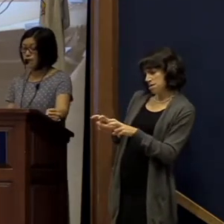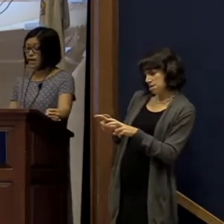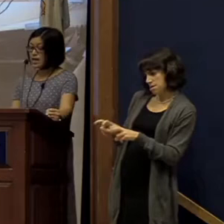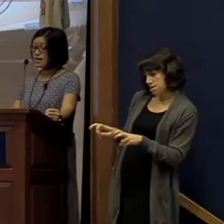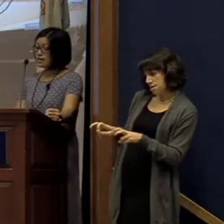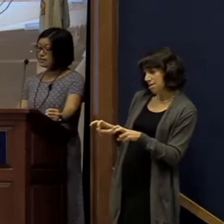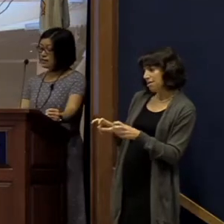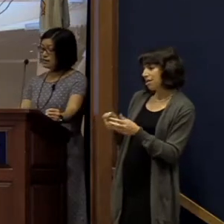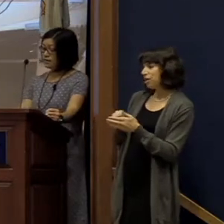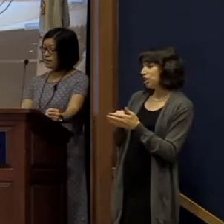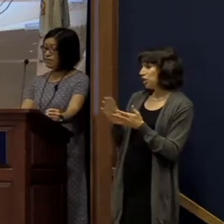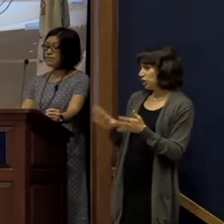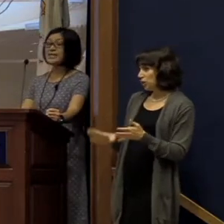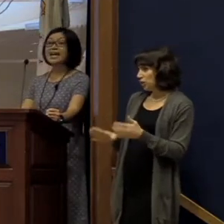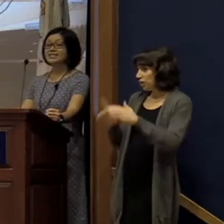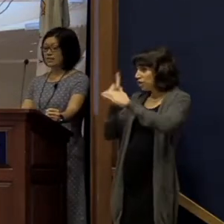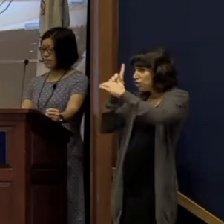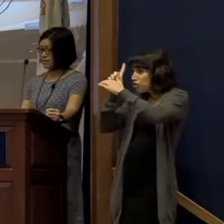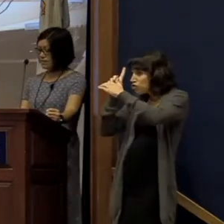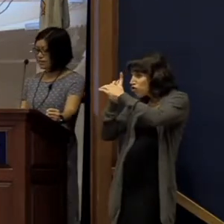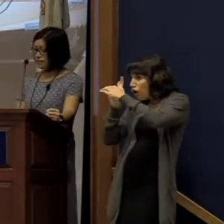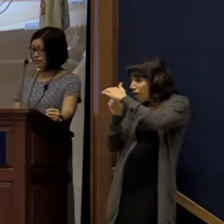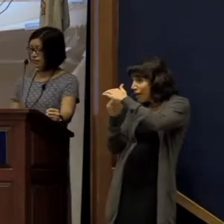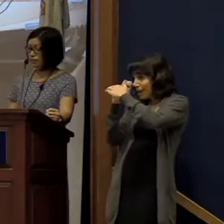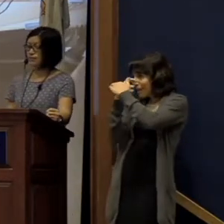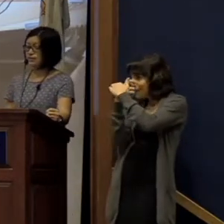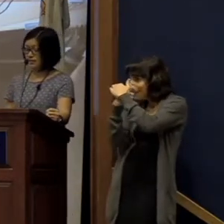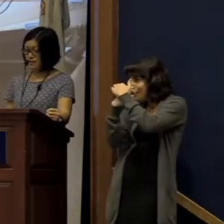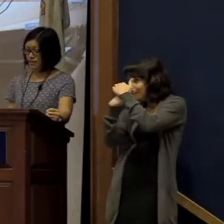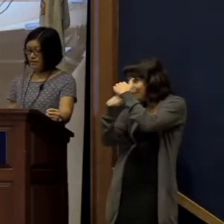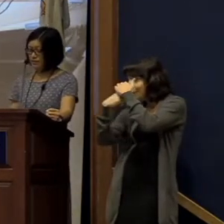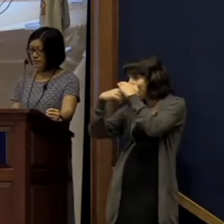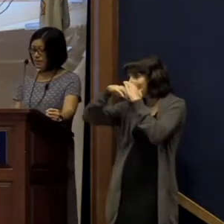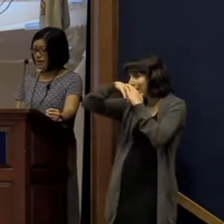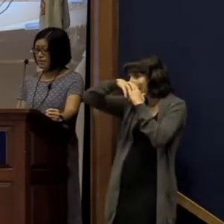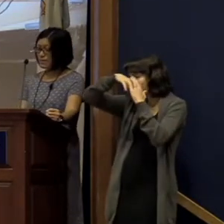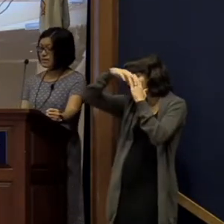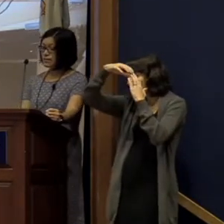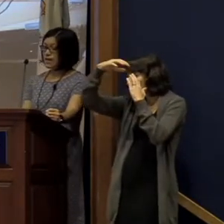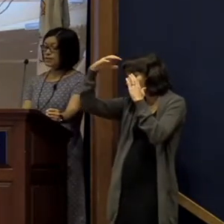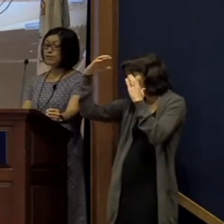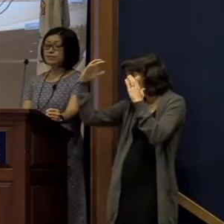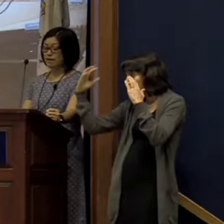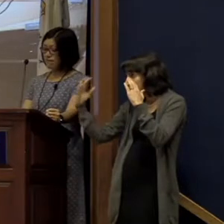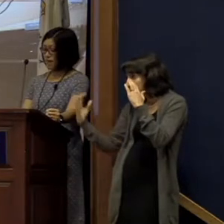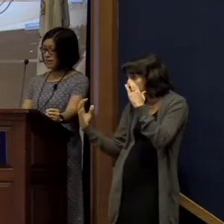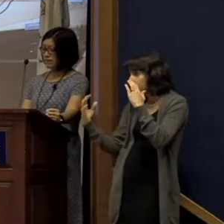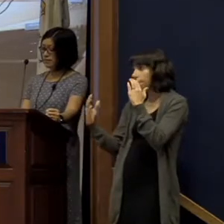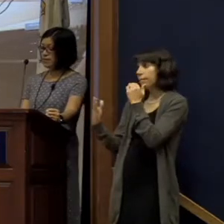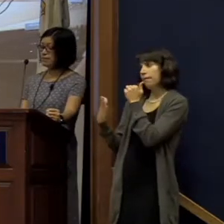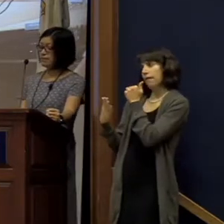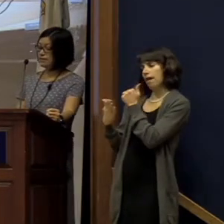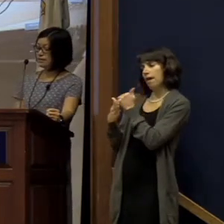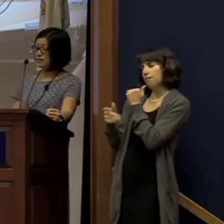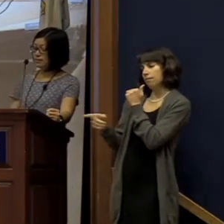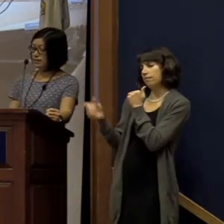They decided that some form of a lighting for the interior of the dome was necessary Because we had talked about environmental sustainability in a STEM Club